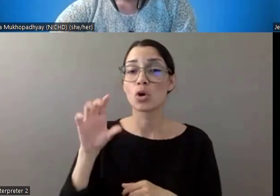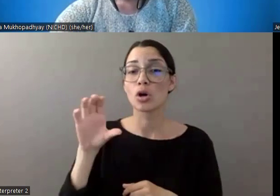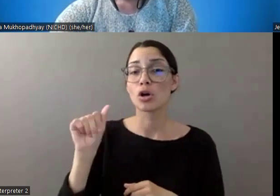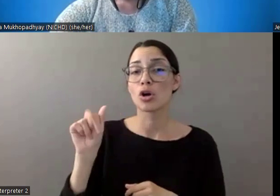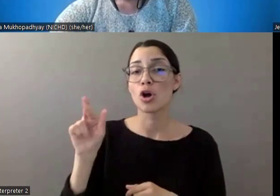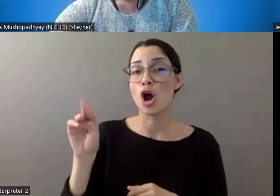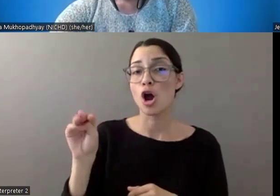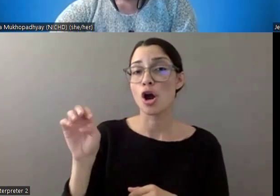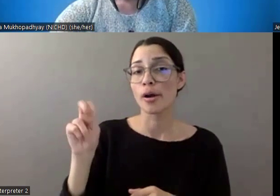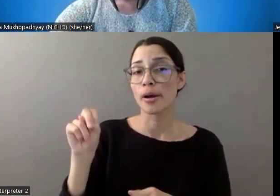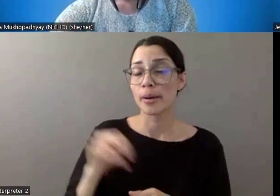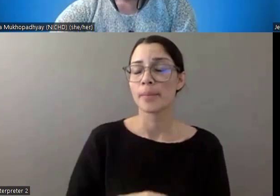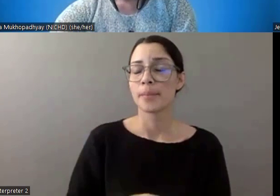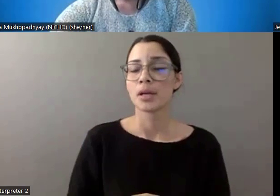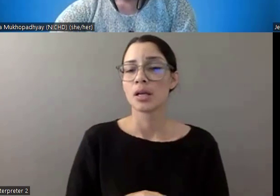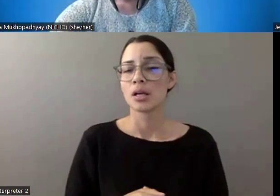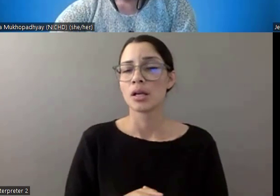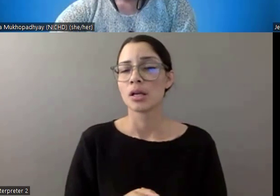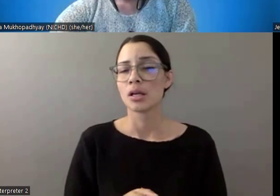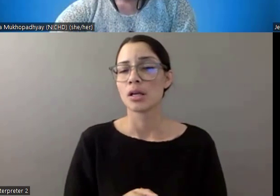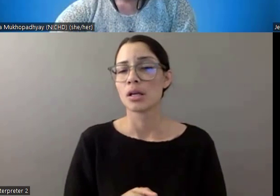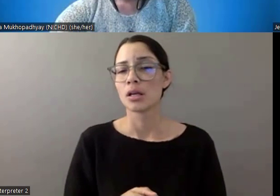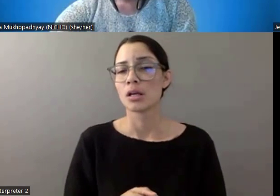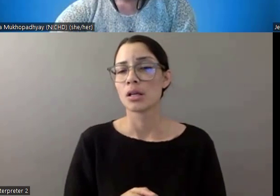"What is weighed in the proposal and how much?"